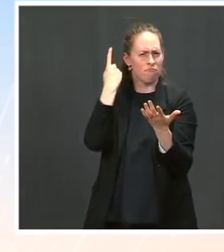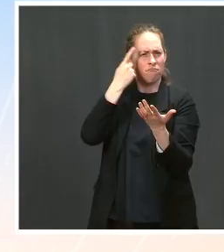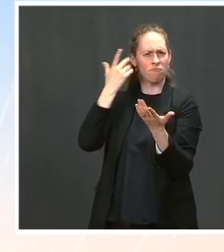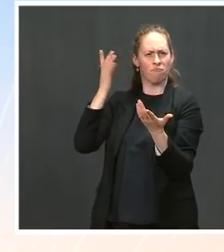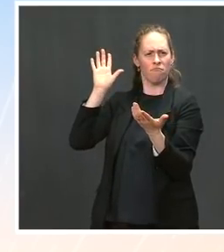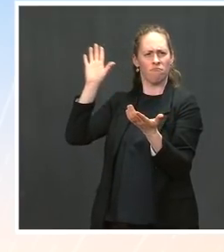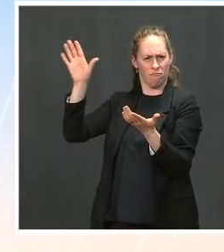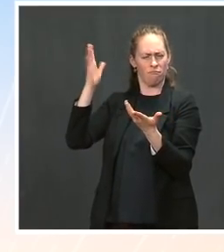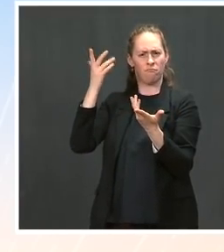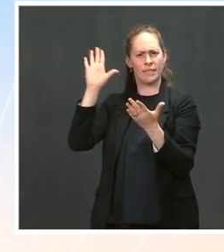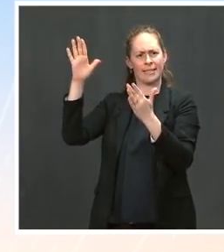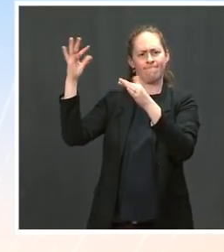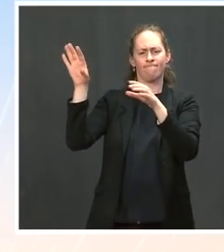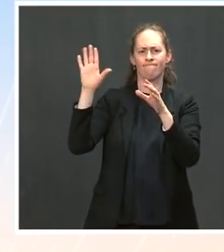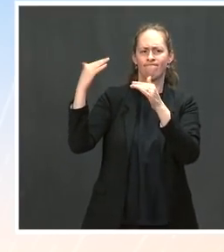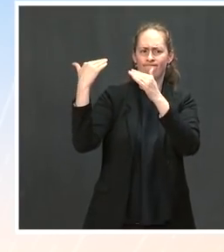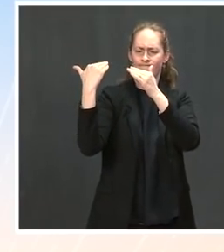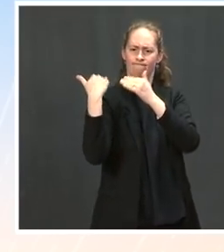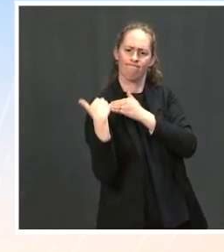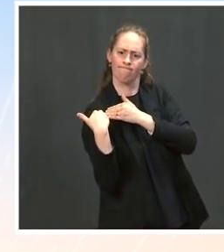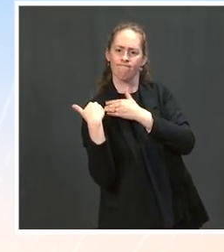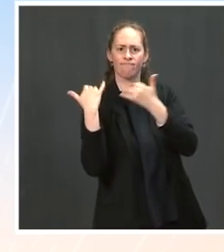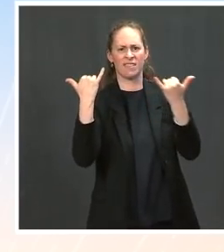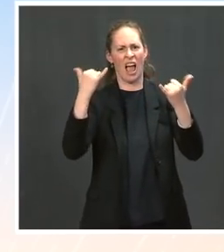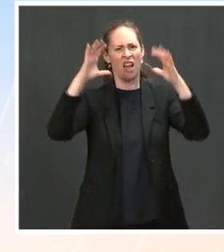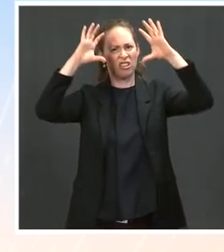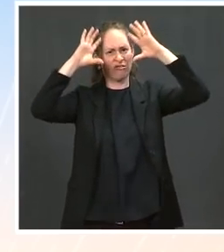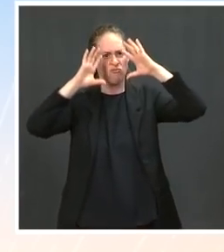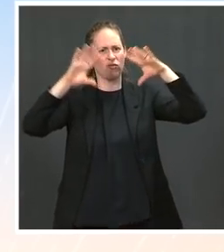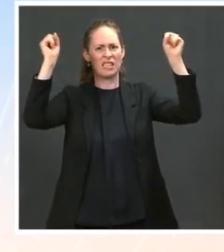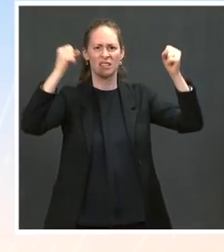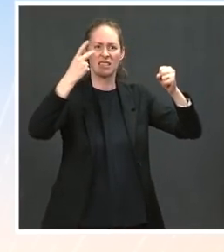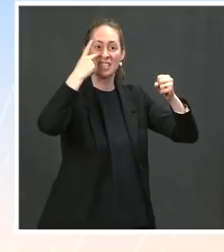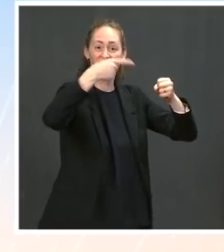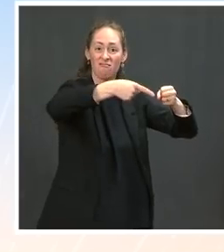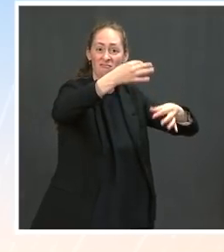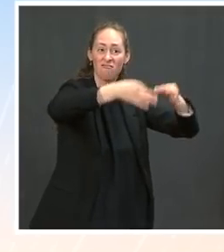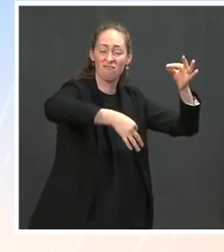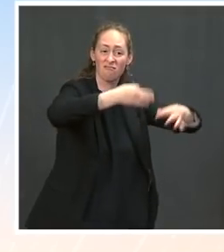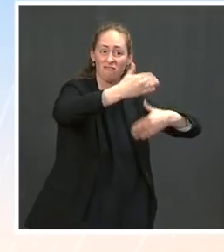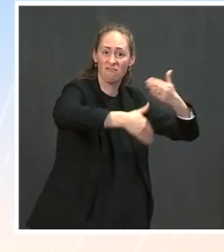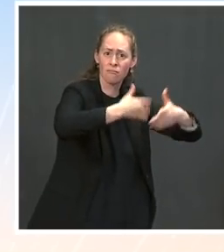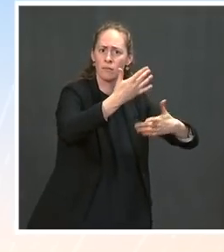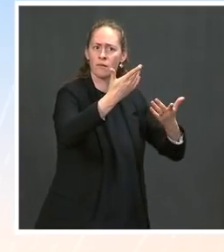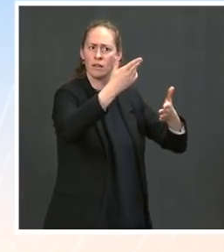during these deliberations and then, perhaps, as a verdict comes down? Ms. Psaki: Well, I think, one, the President,